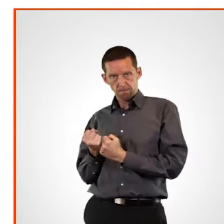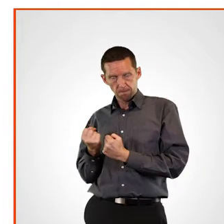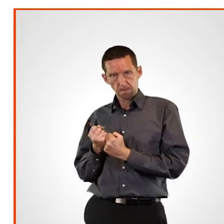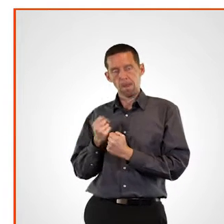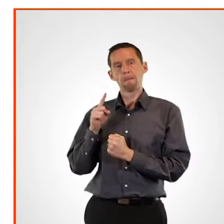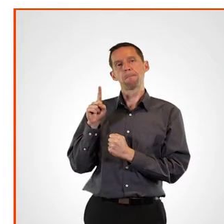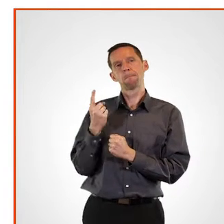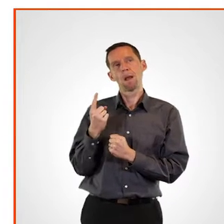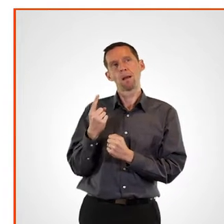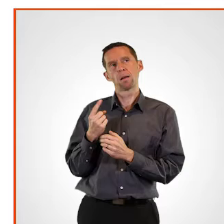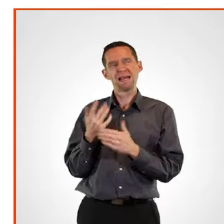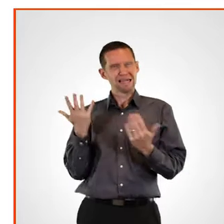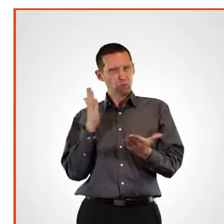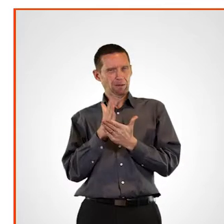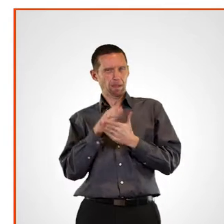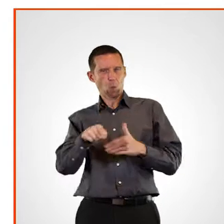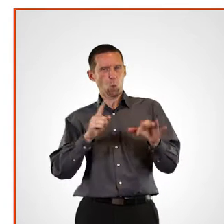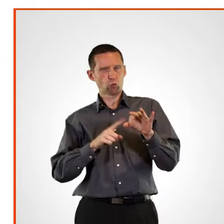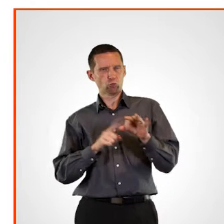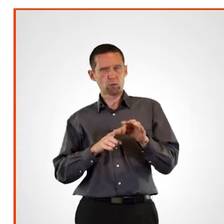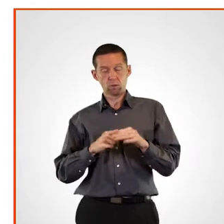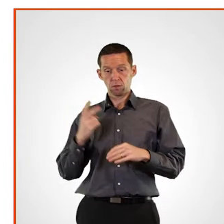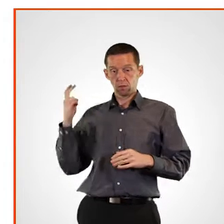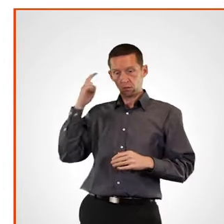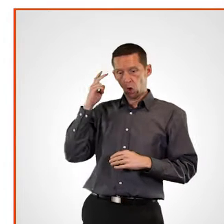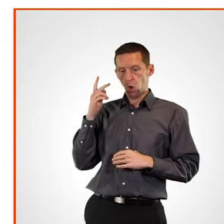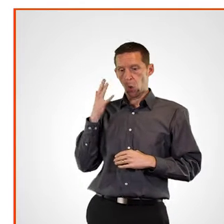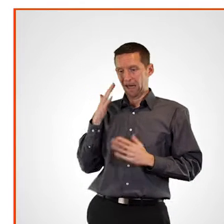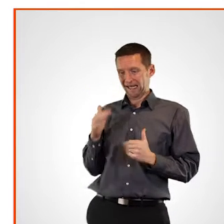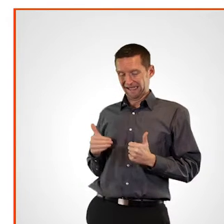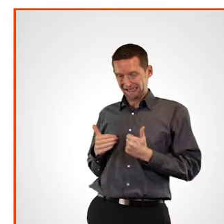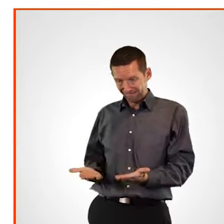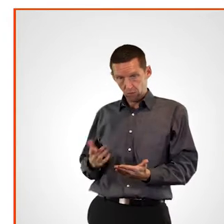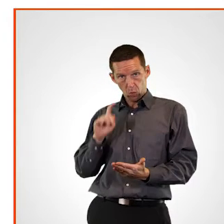the point at which a cochlear implant, I think that's the real question, at what point is a cochlear implant going to provide this kiddie